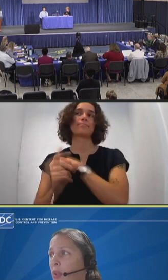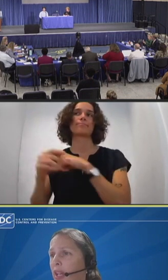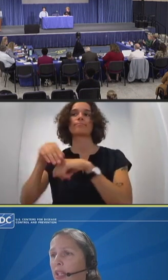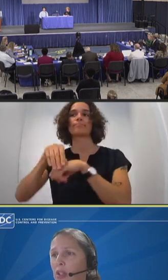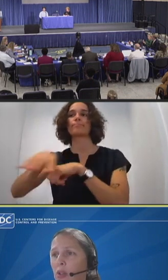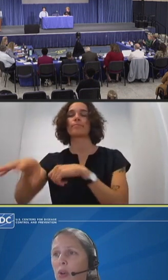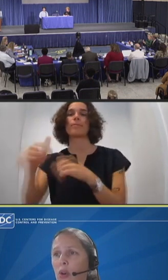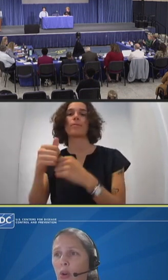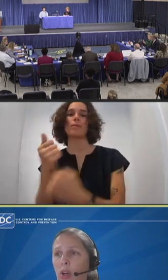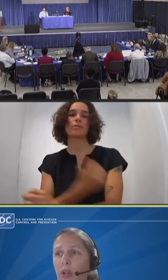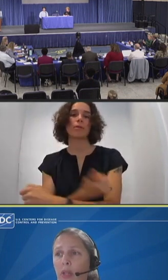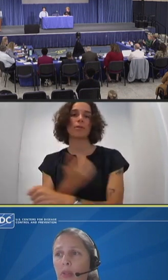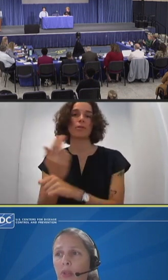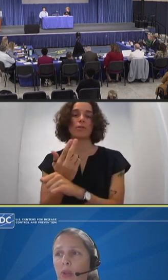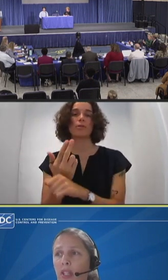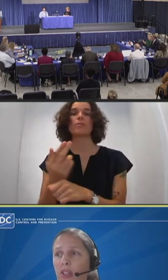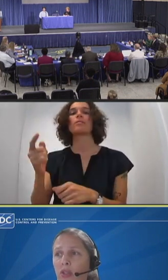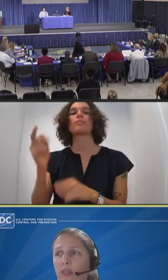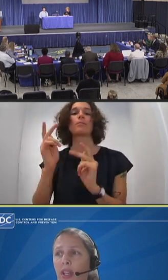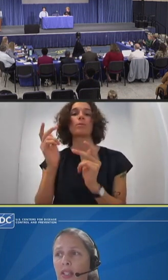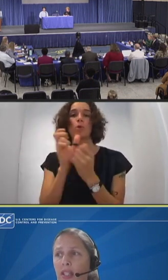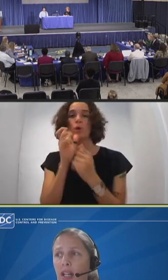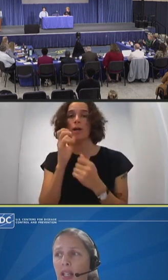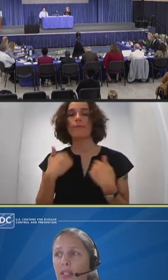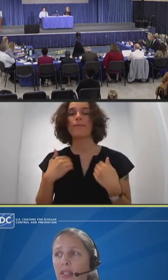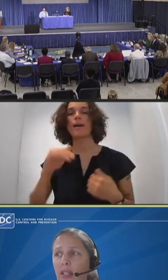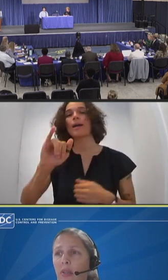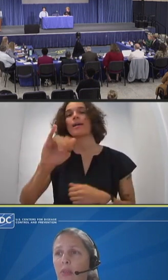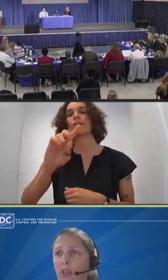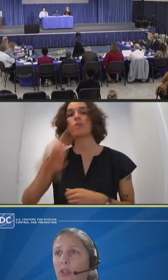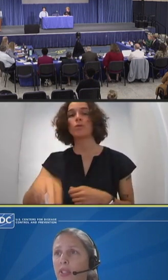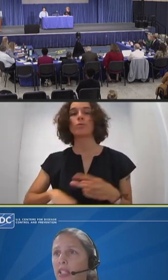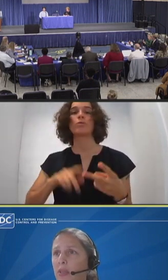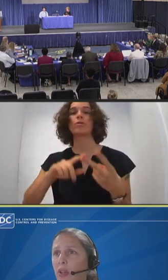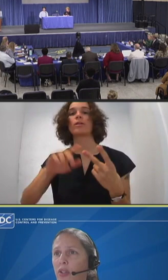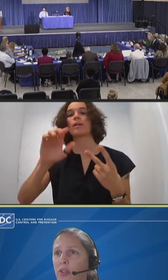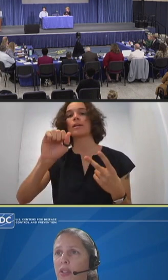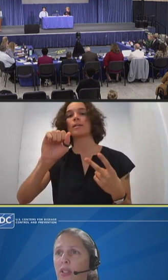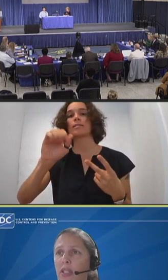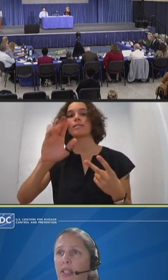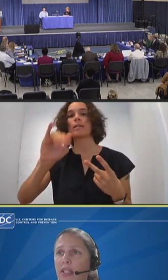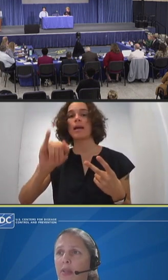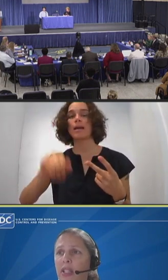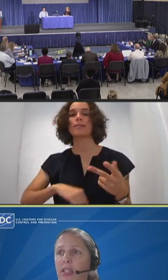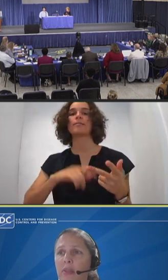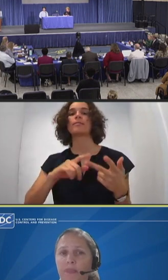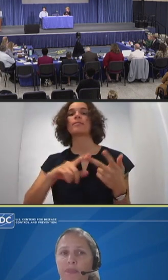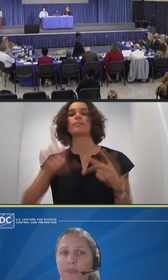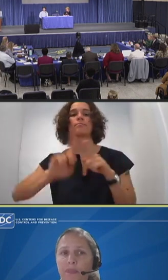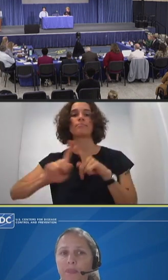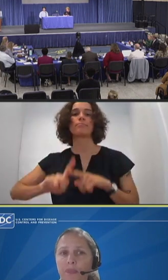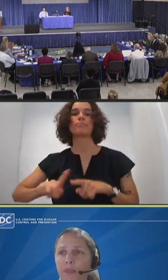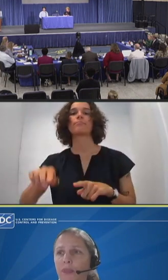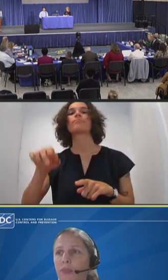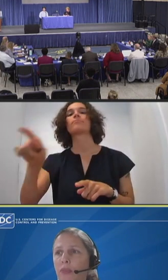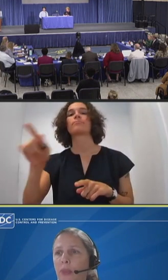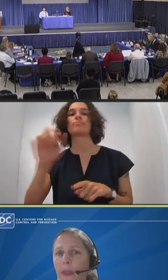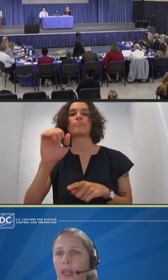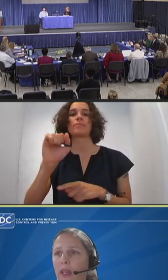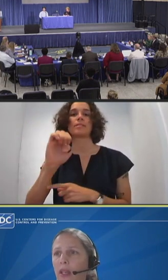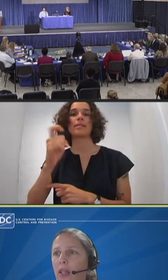IDU or among people with history of STIs and multiple sex partners. Next slide, please.